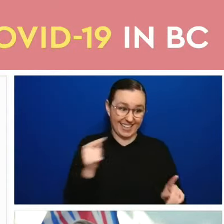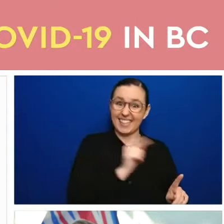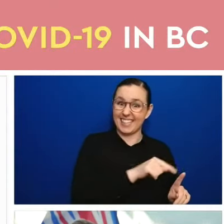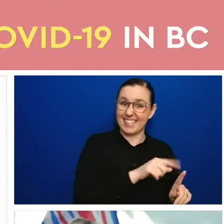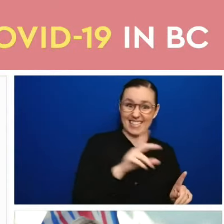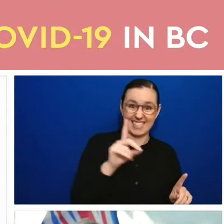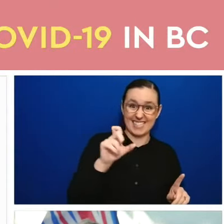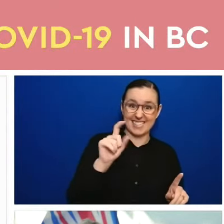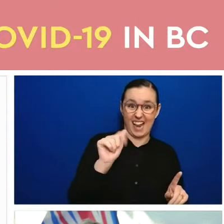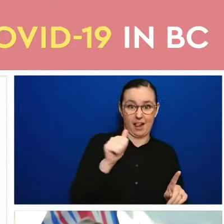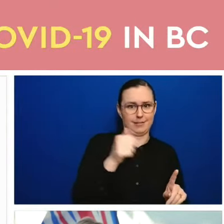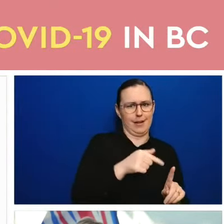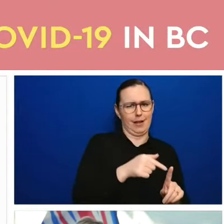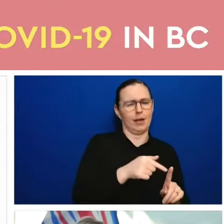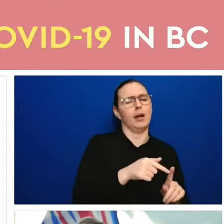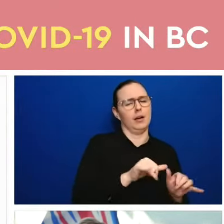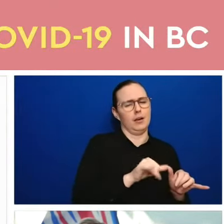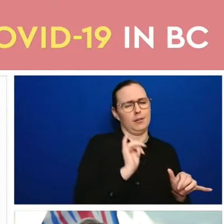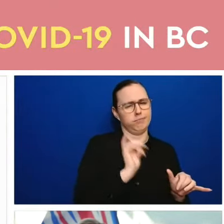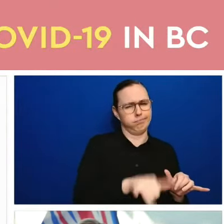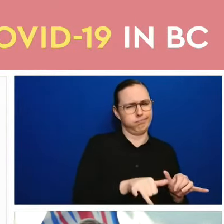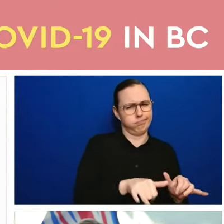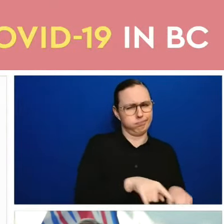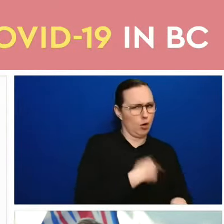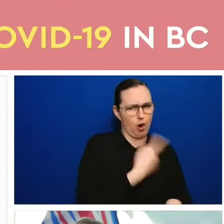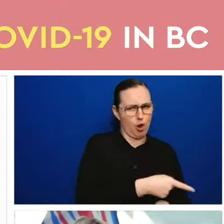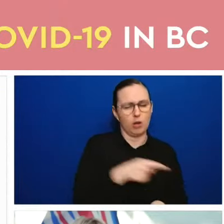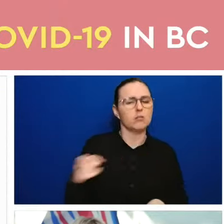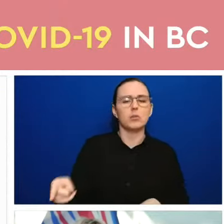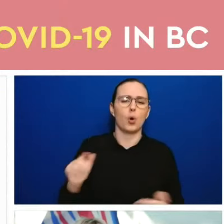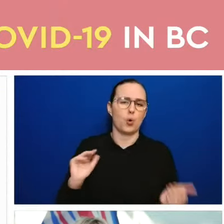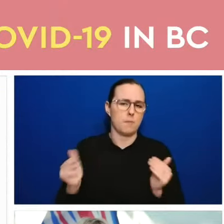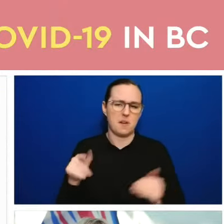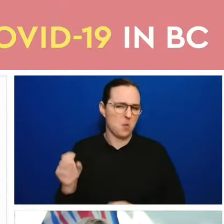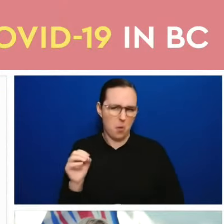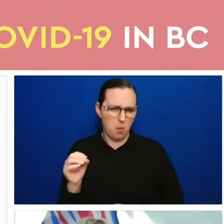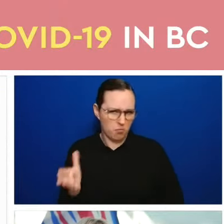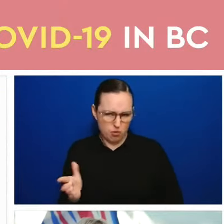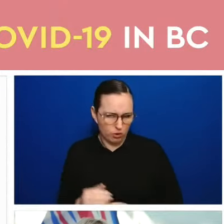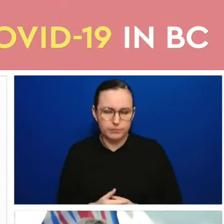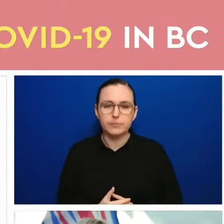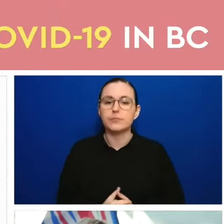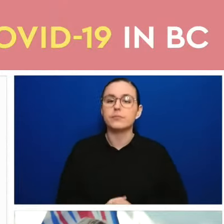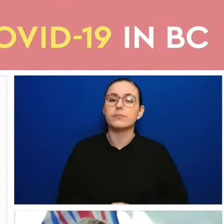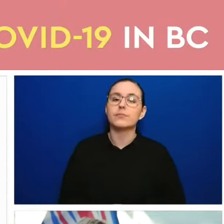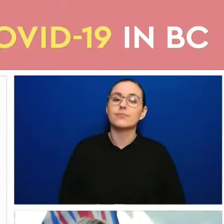would be from Delta. That are in for a longer period